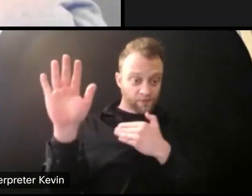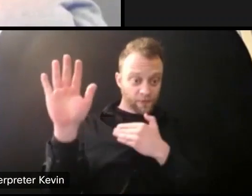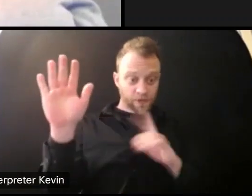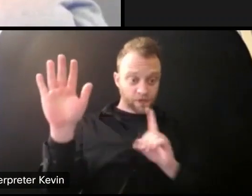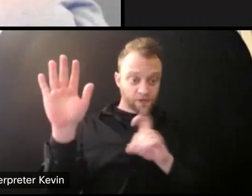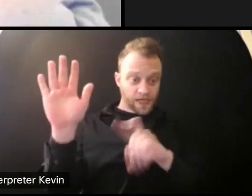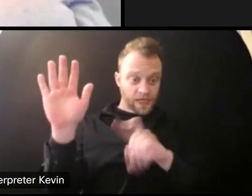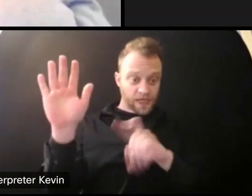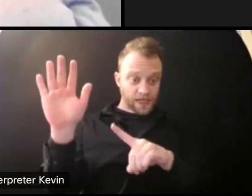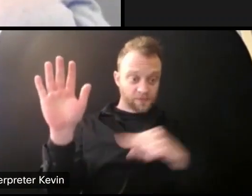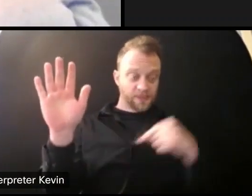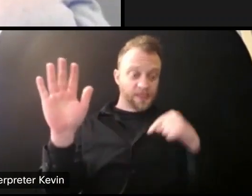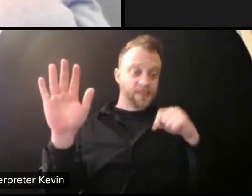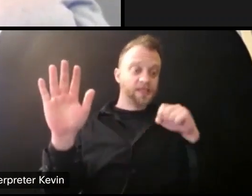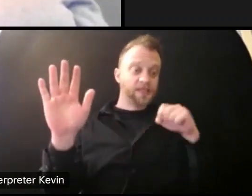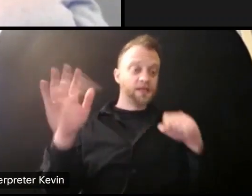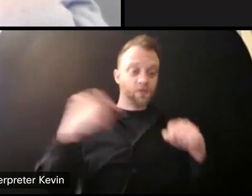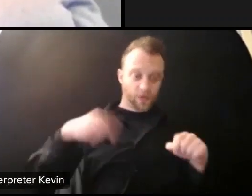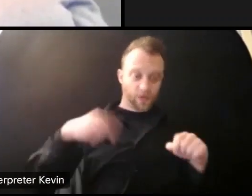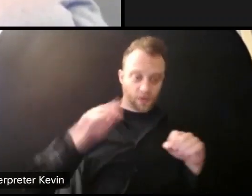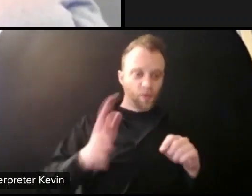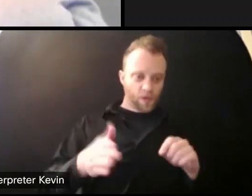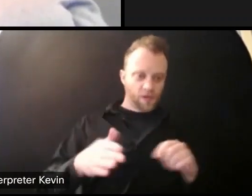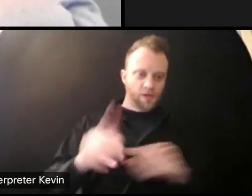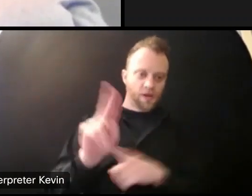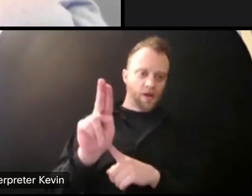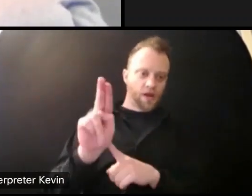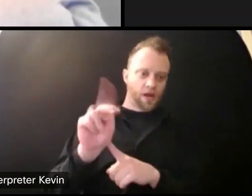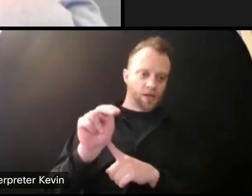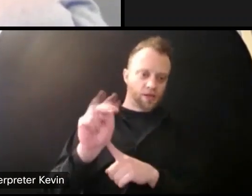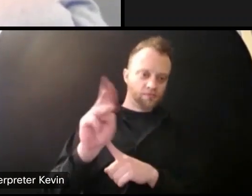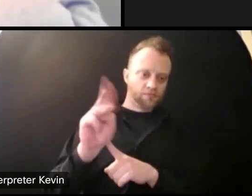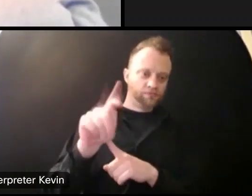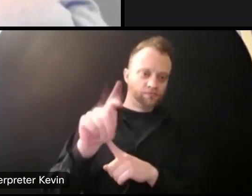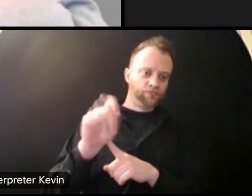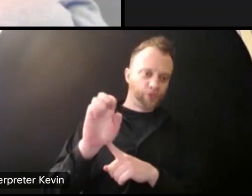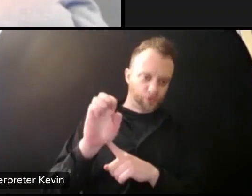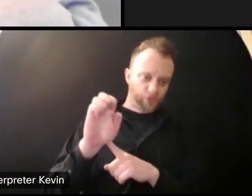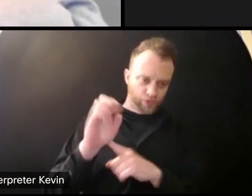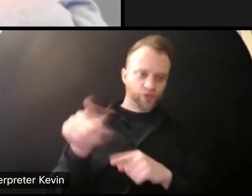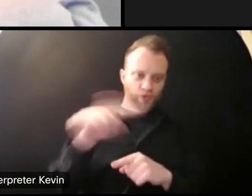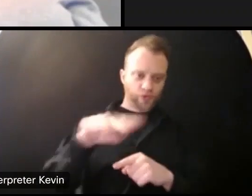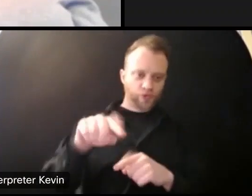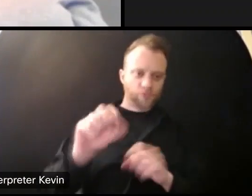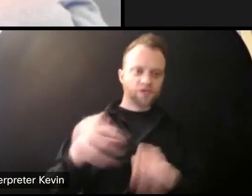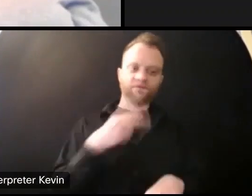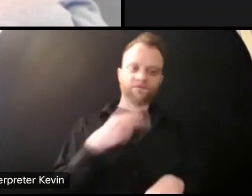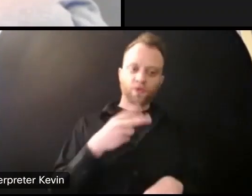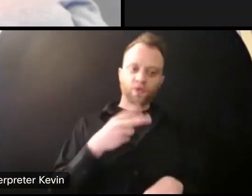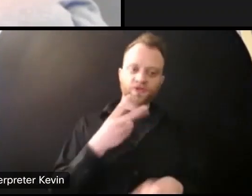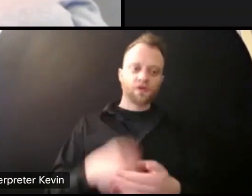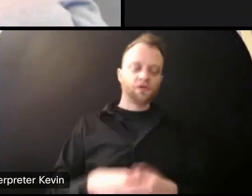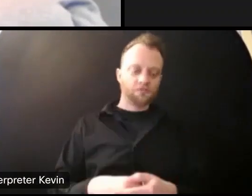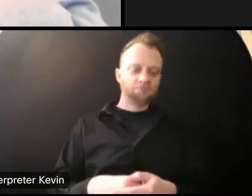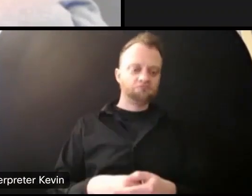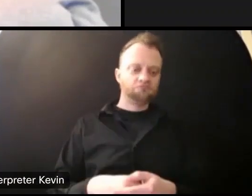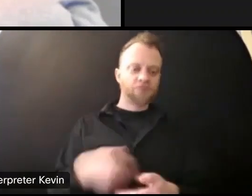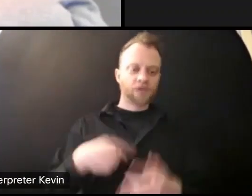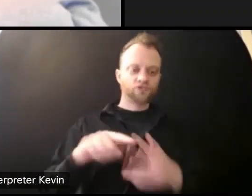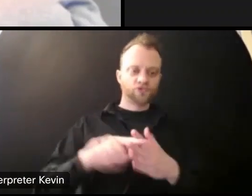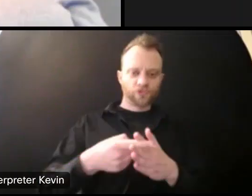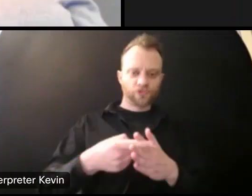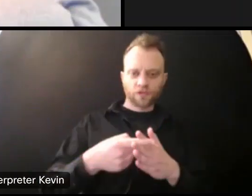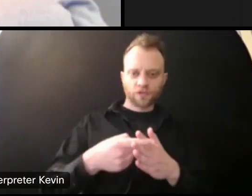(Boese) and I will start to go through some of these (Fast) So Kent, Dawn and I have been